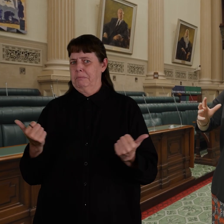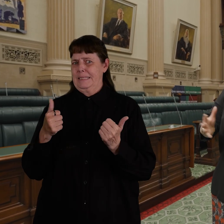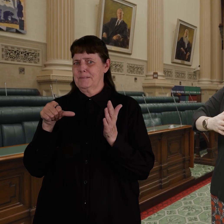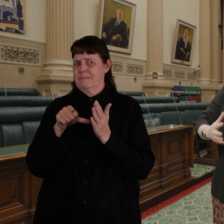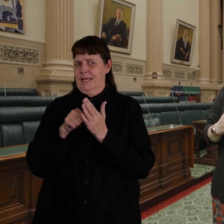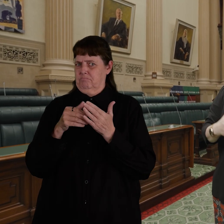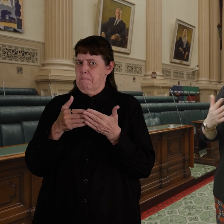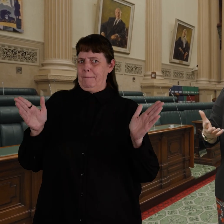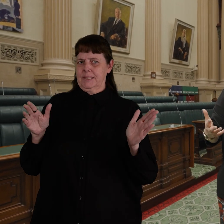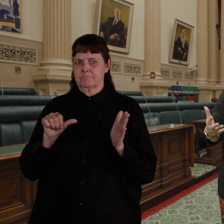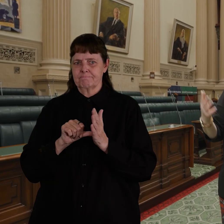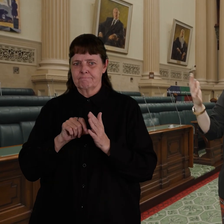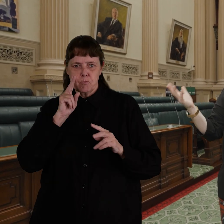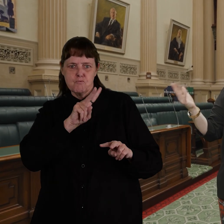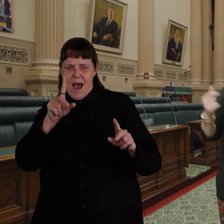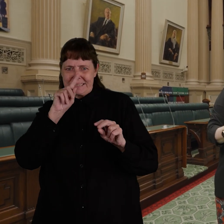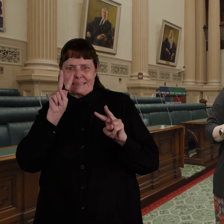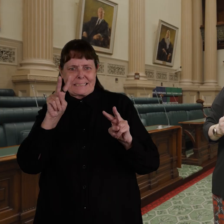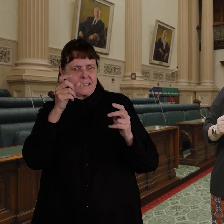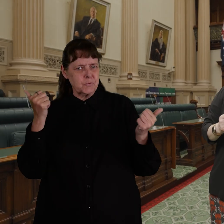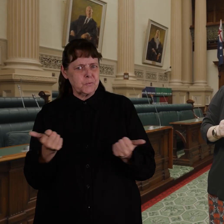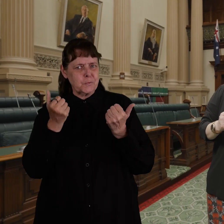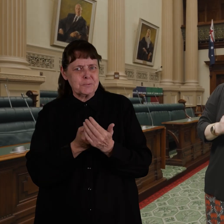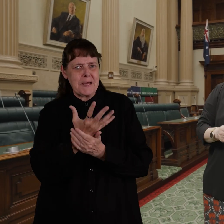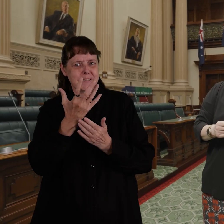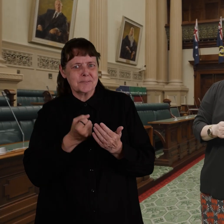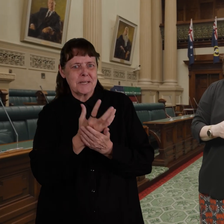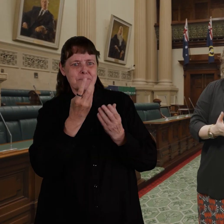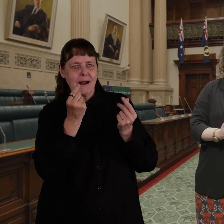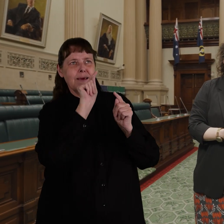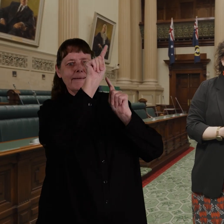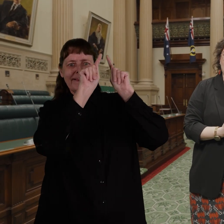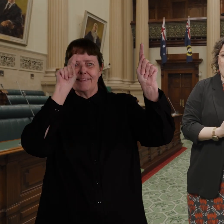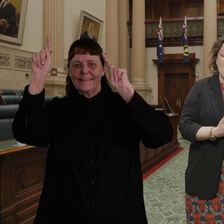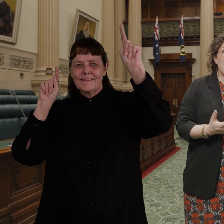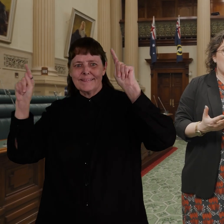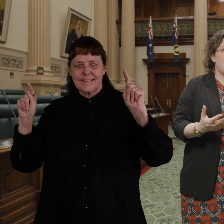lot of public money available when the House of Assembly was constructed, and you can tell